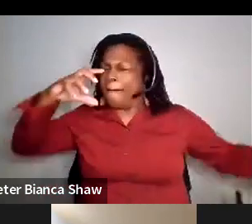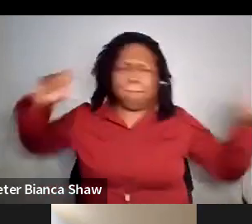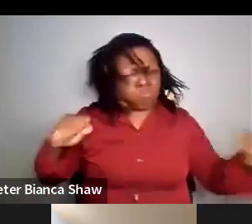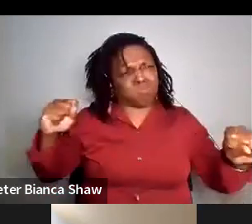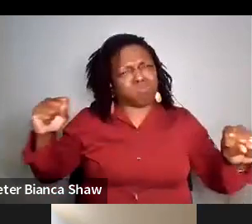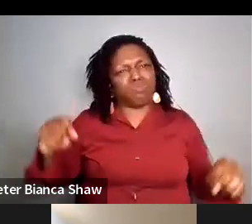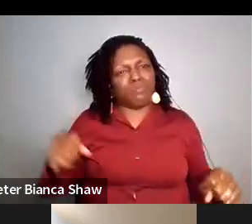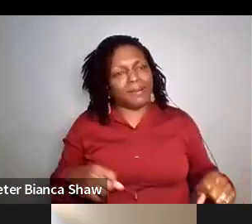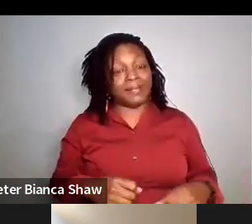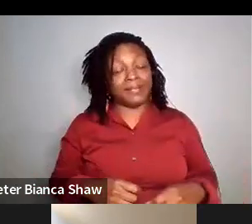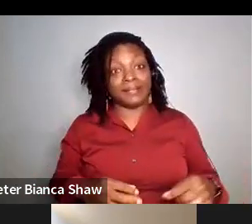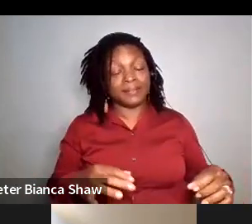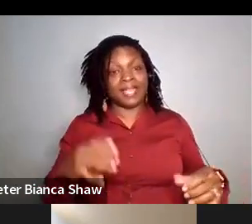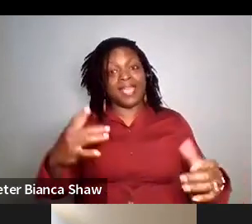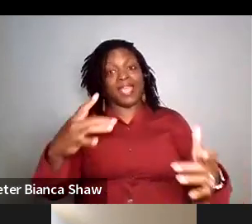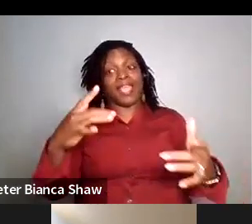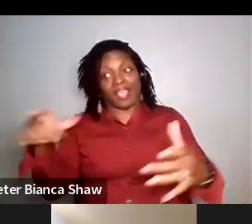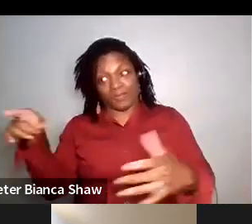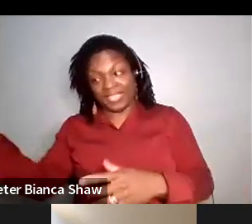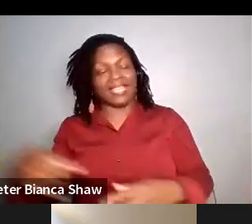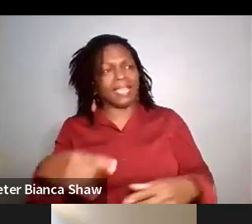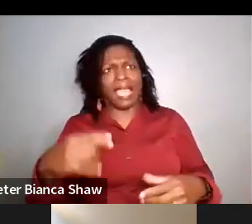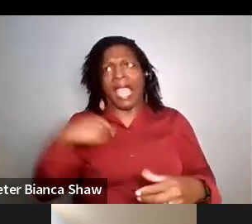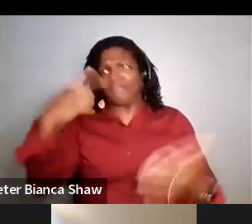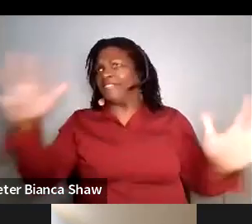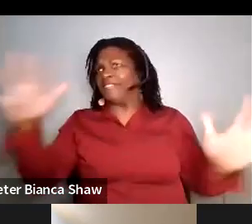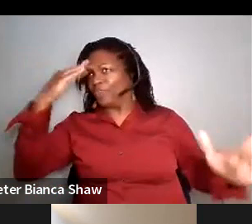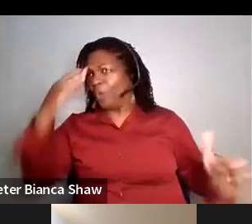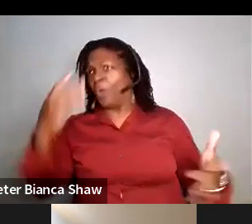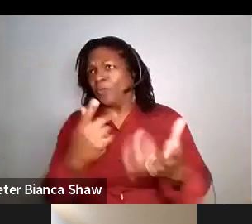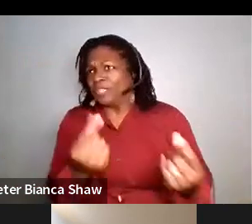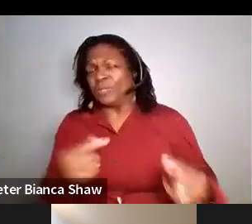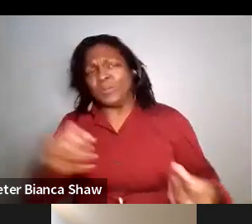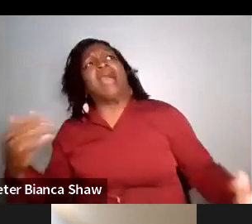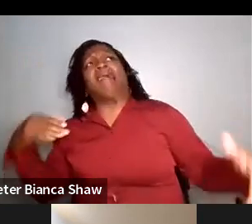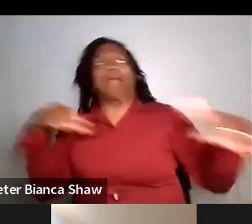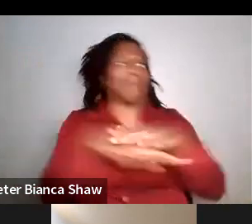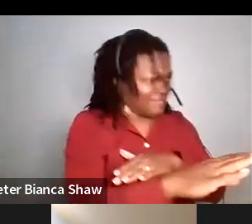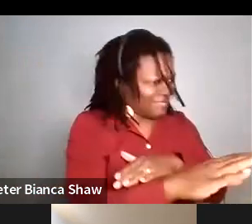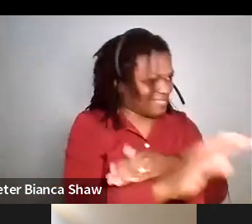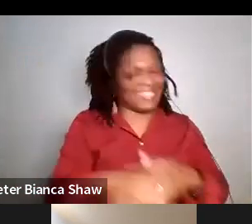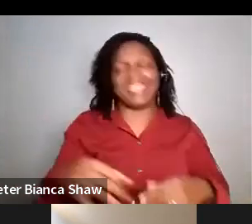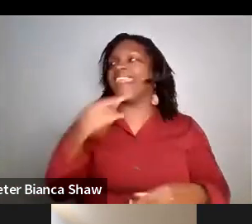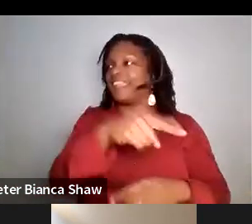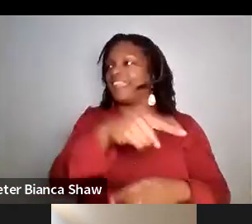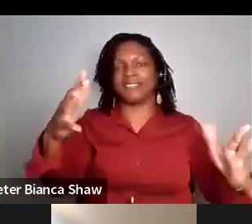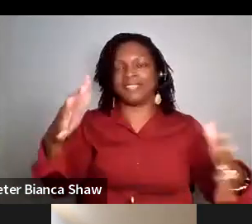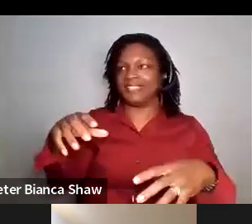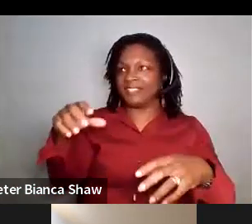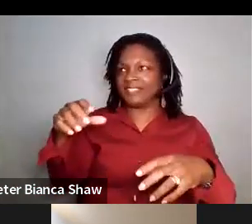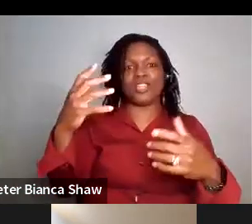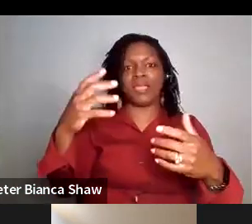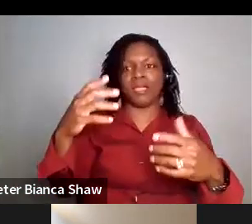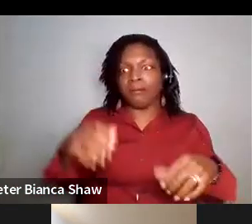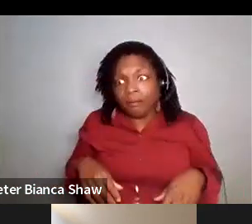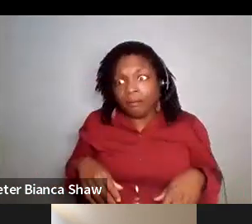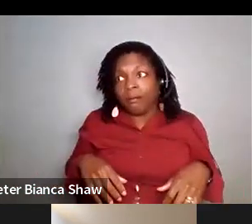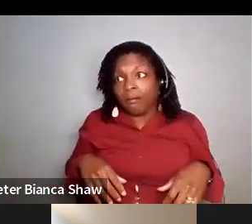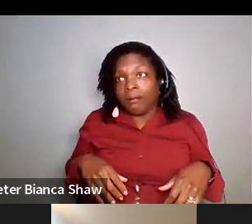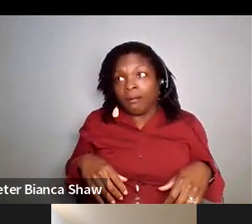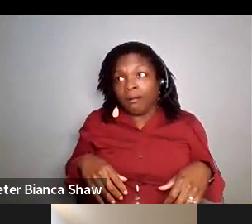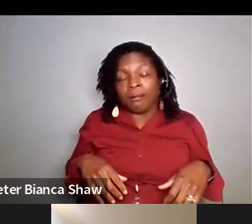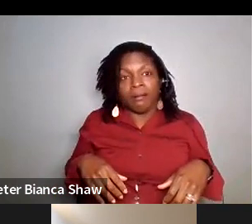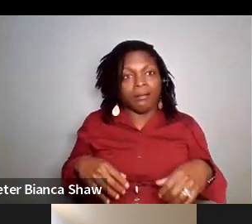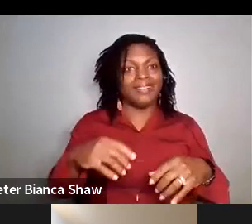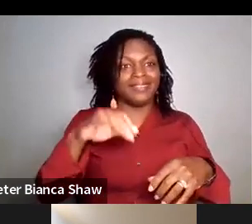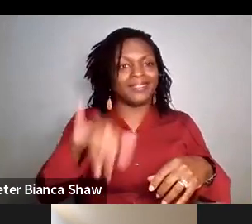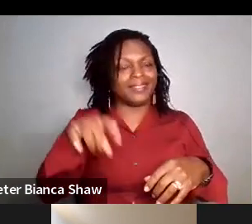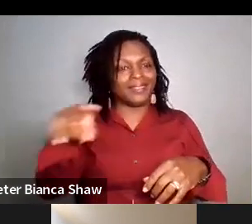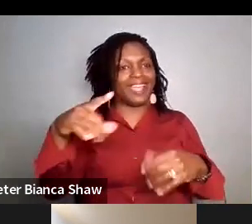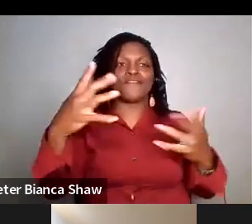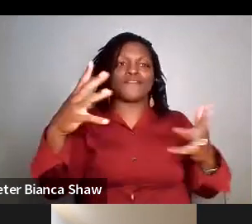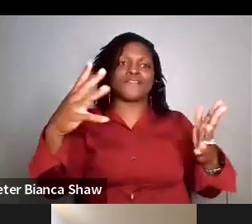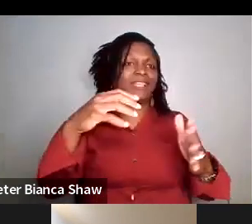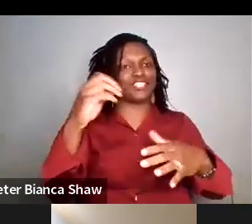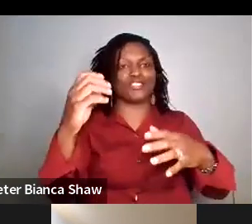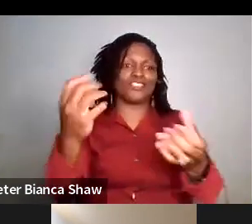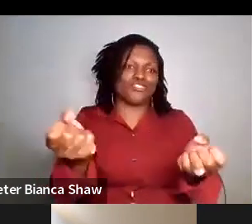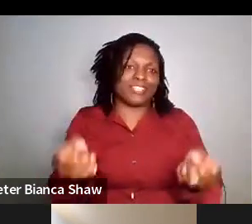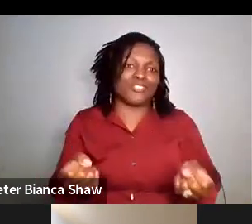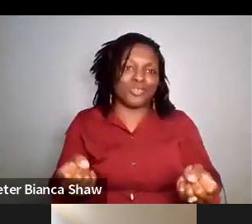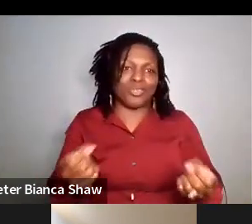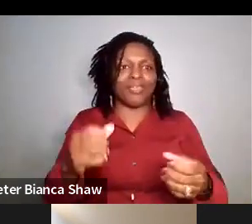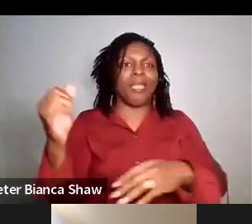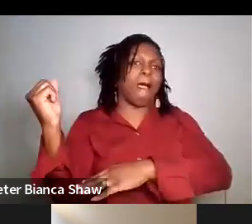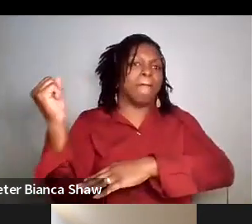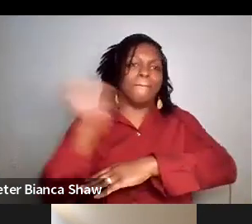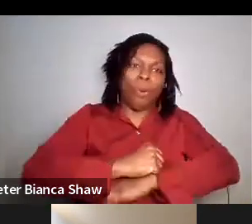this lock look a shock on his face. Well, he he had rocked that thing so many times that it had broke the cable the little cable tide, safety cable, so that now he has no dress or in his room to climb